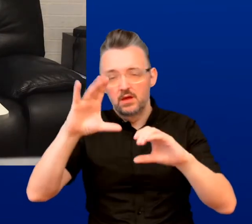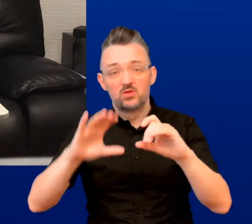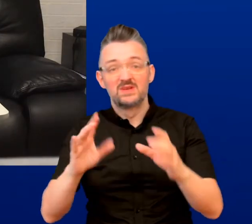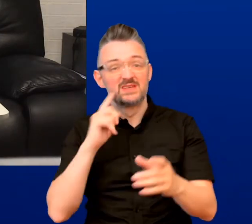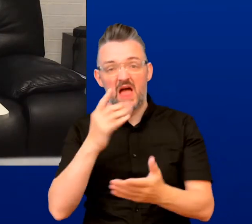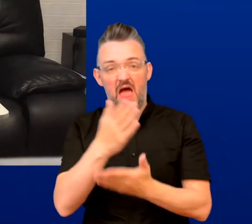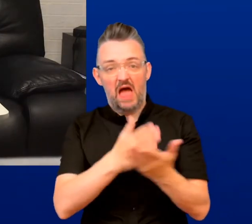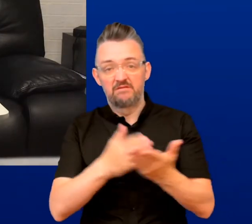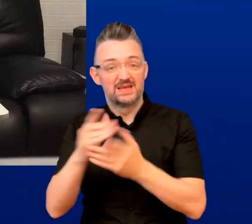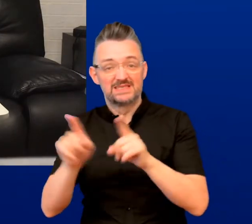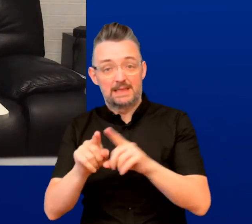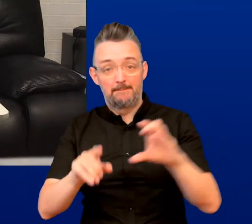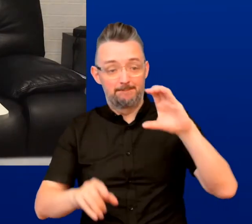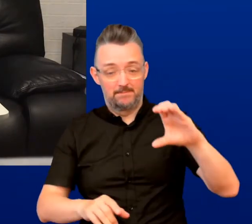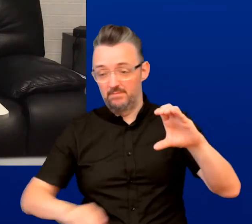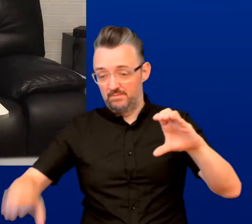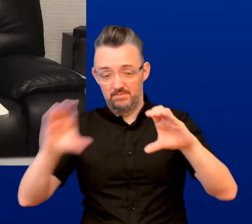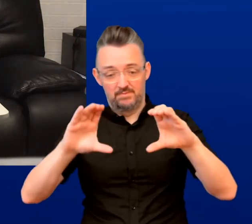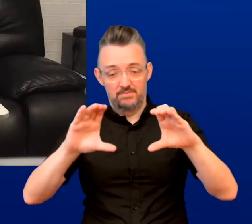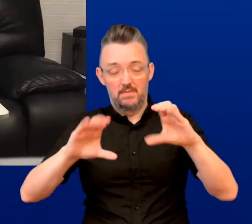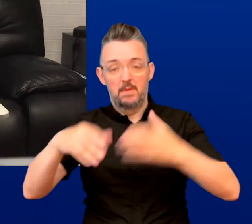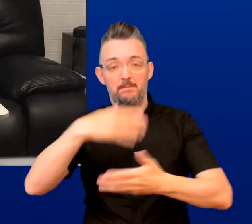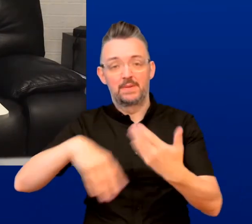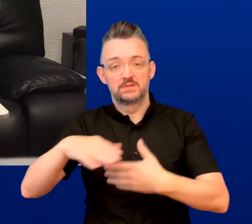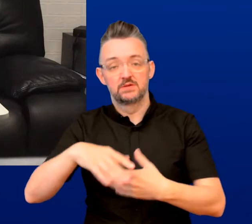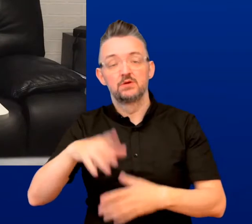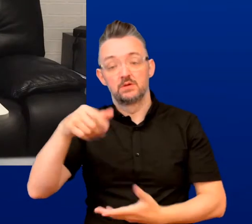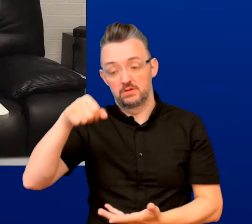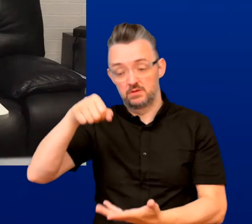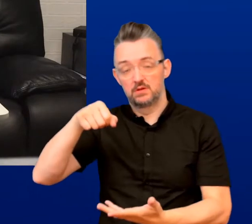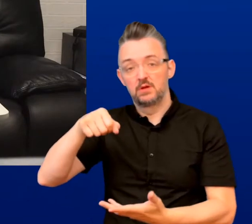It must be stored in an airtight jar